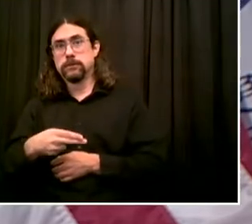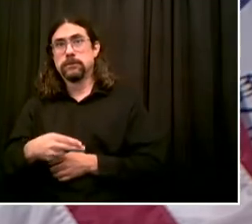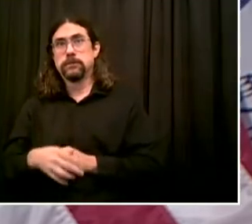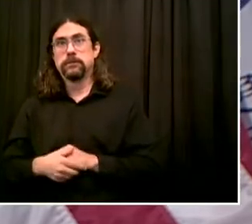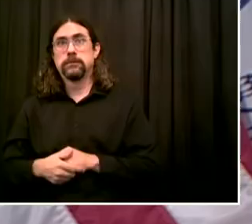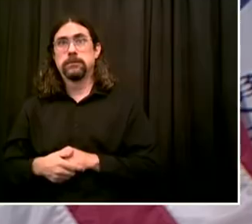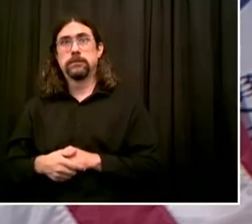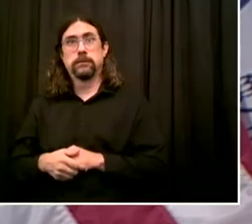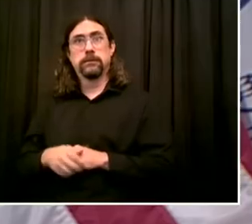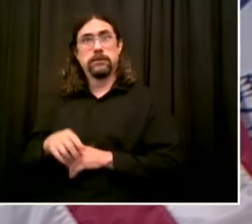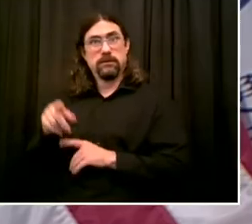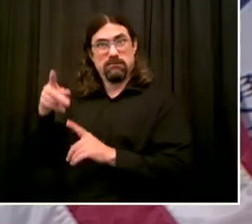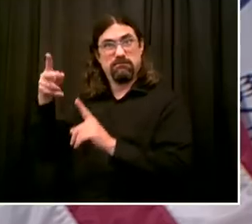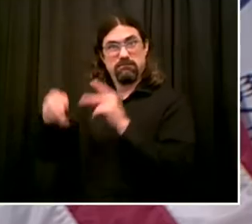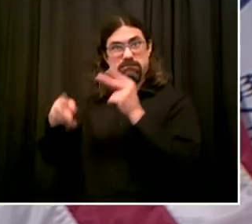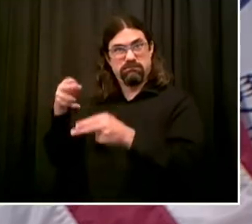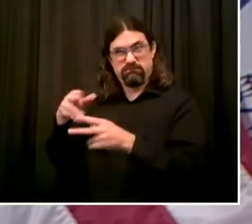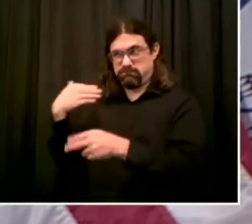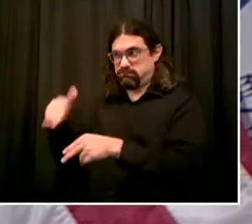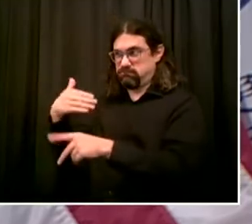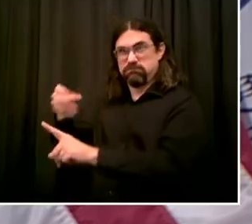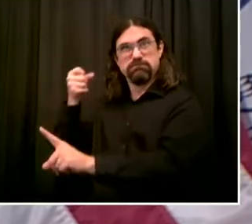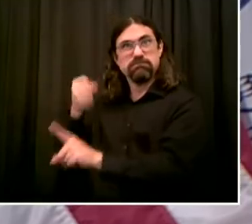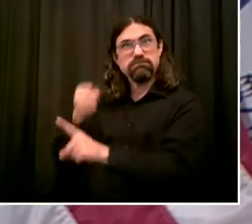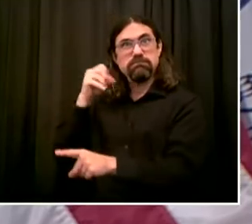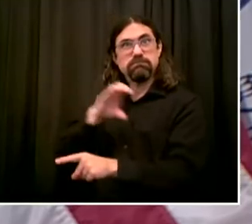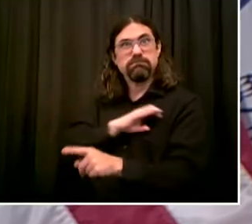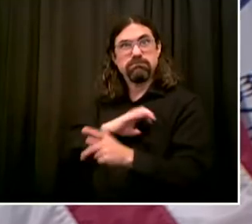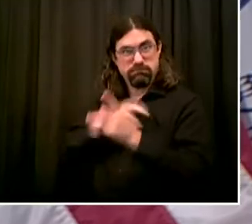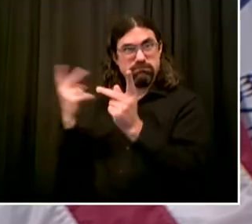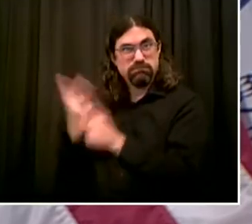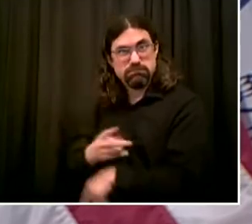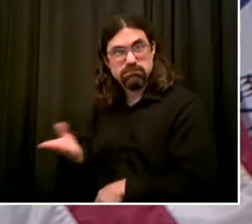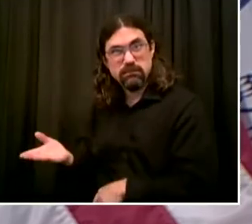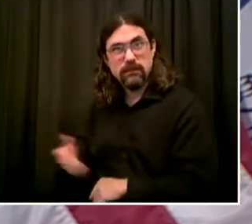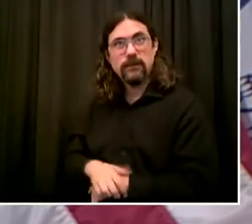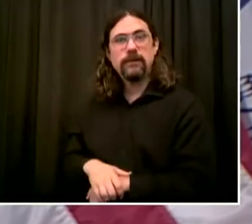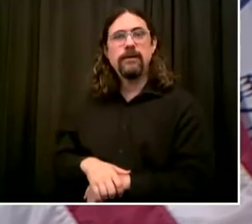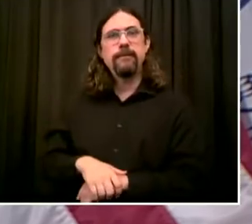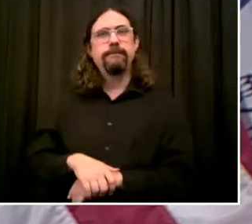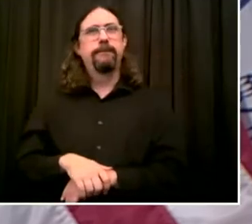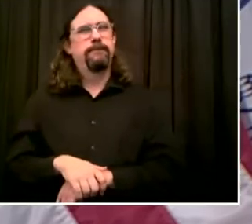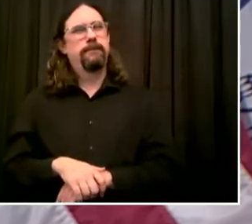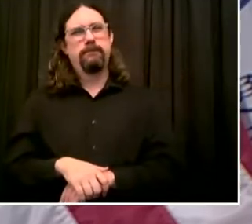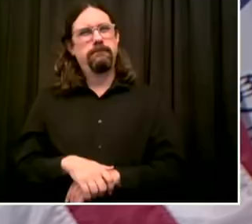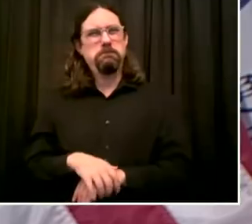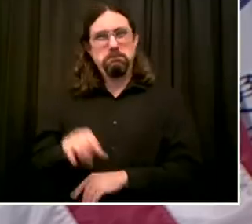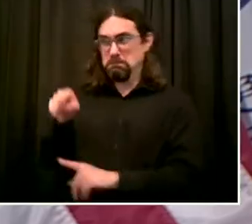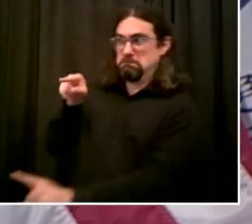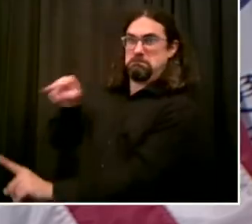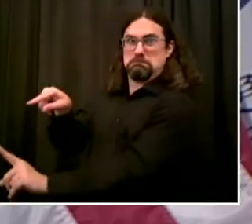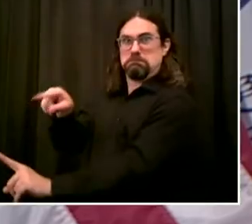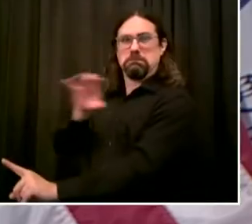WITH EVERY AGENCY, THEY GO THROUGH A LOT OF CUTS. Z&MUQ AR EXECUTIVE BUDGET IN APRIL AND